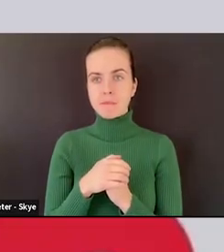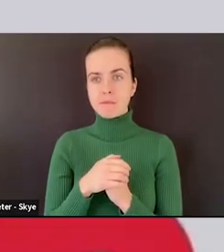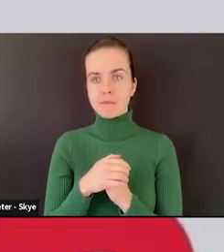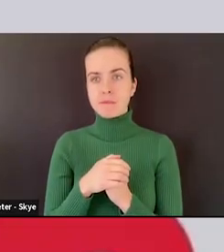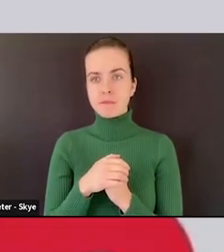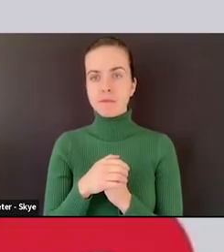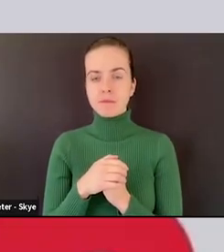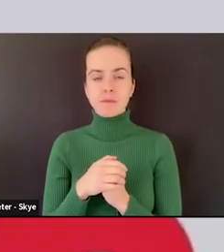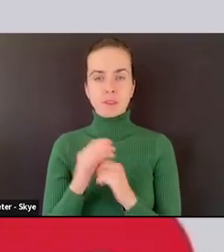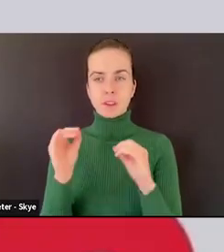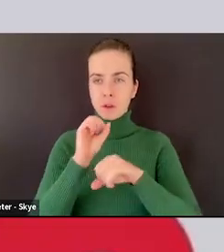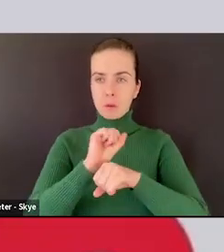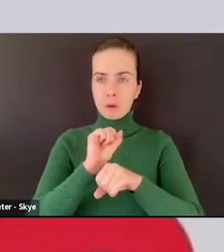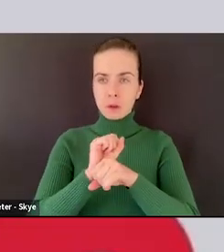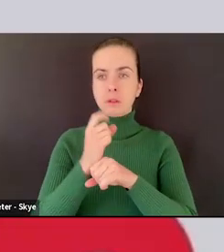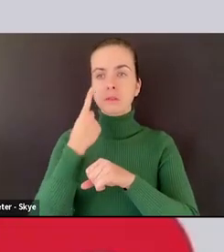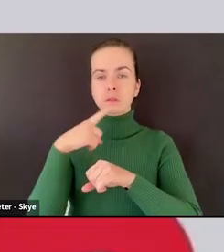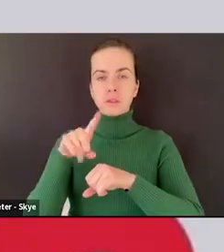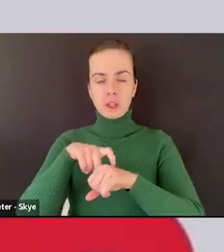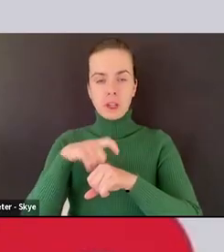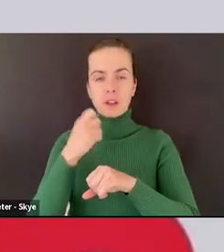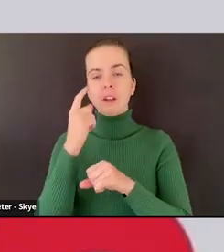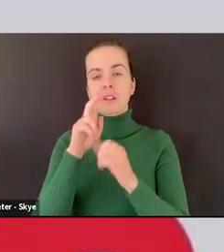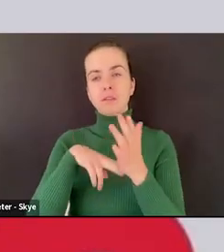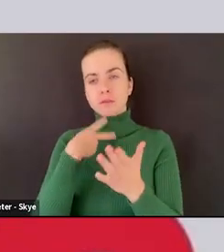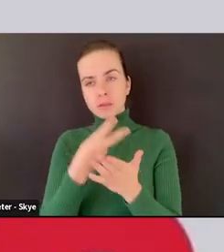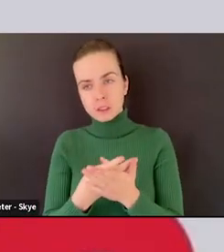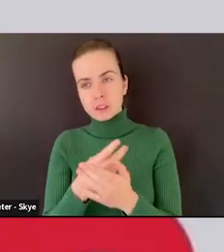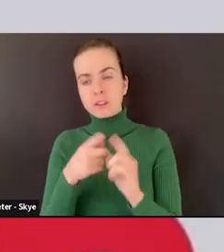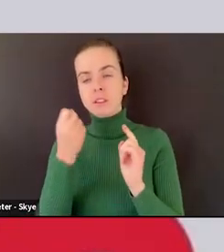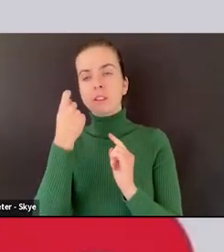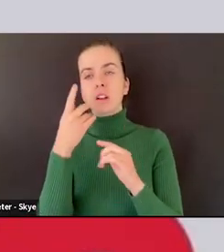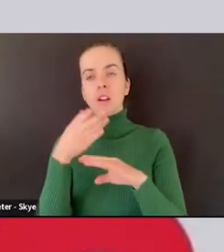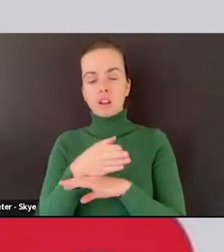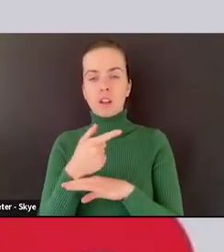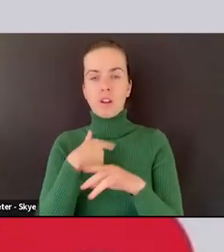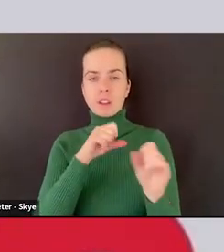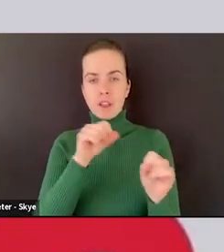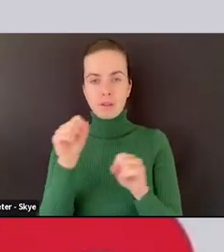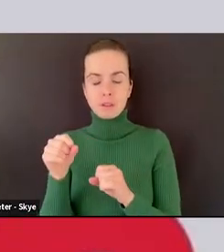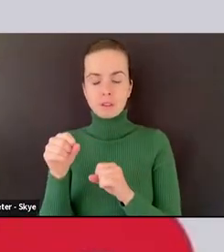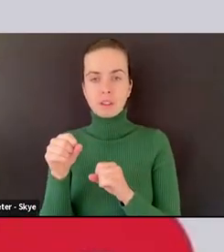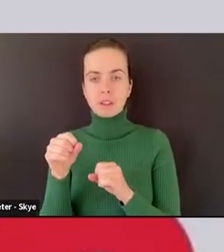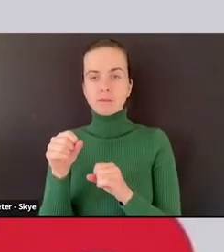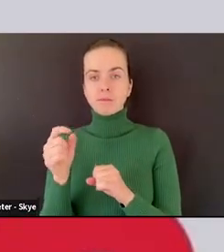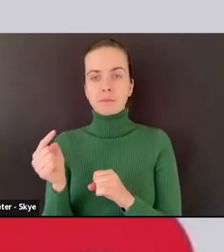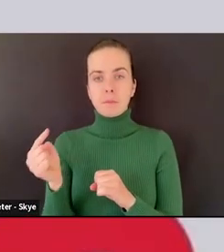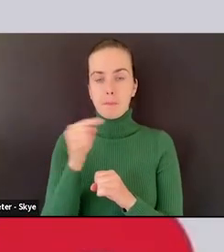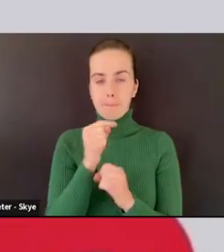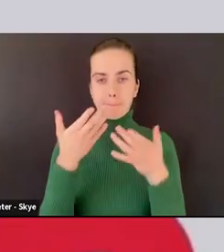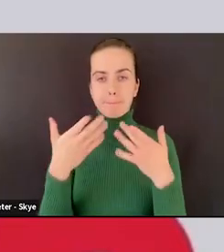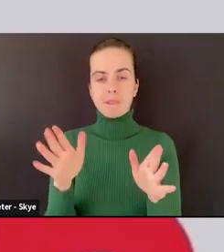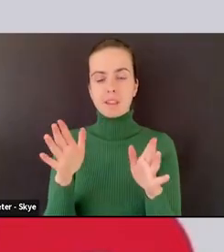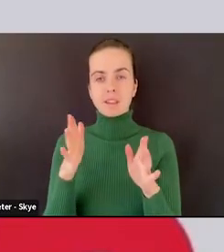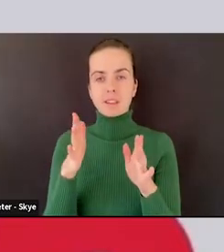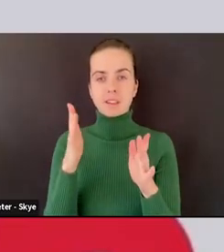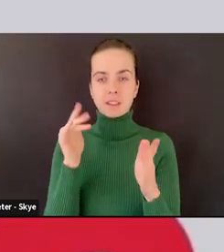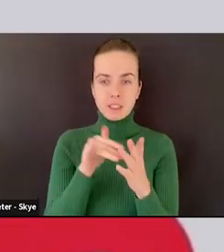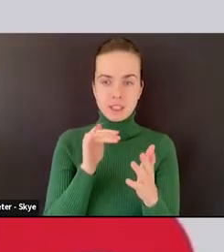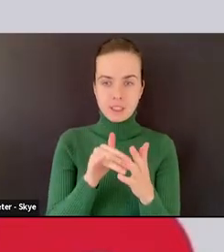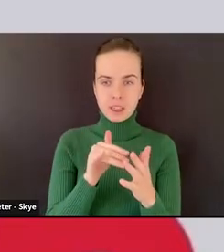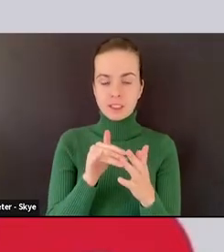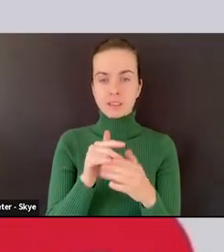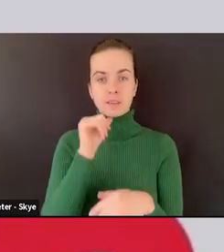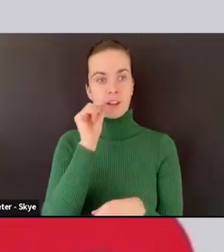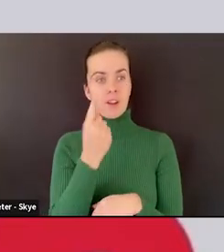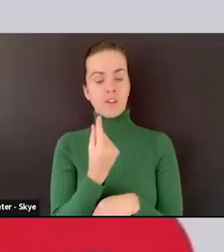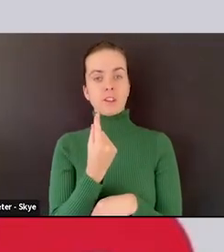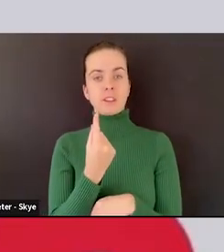quite some time and relapsing, I was able to come back and finish the study. Not only was I an